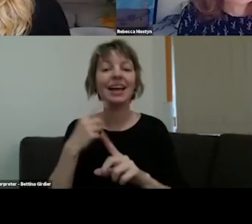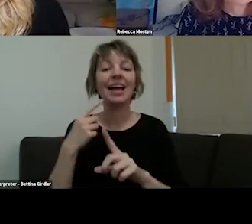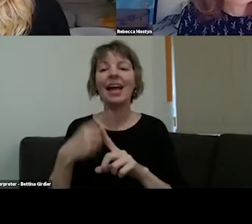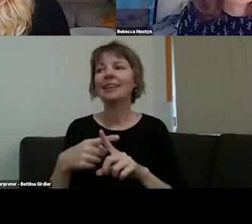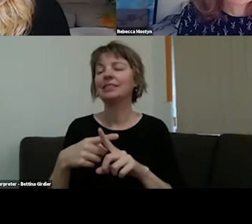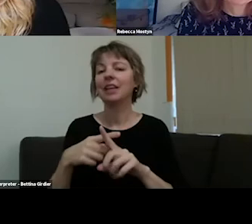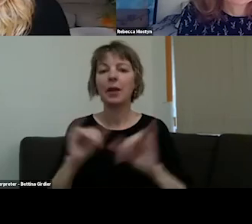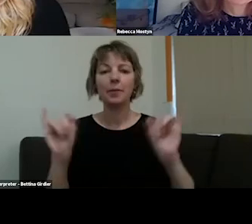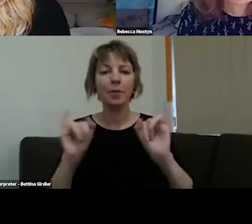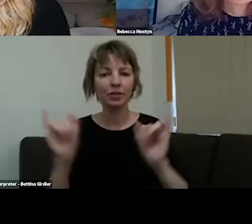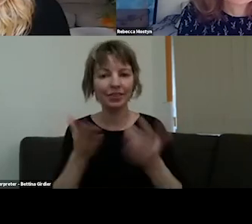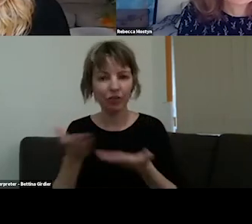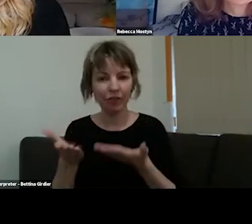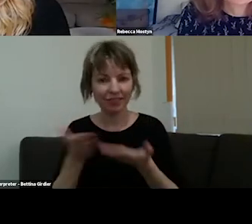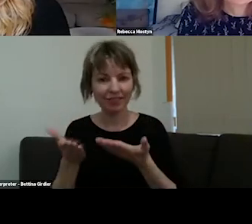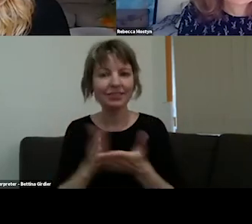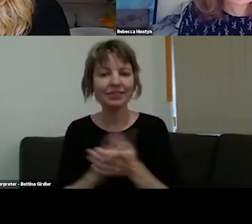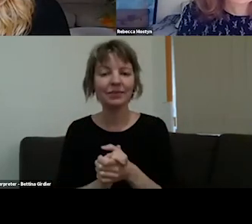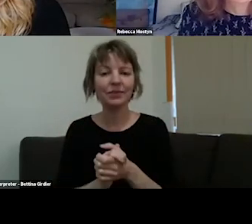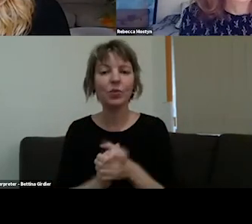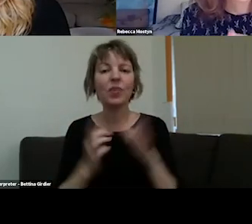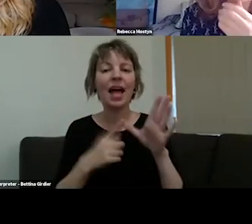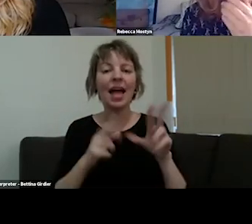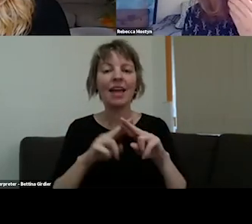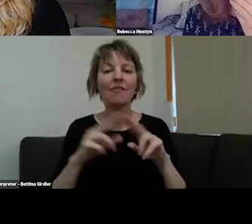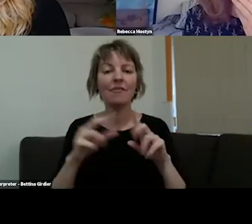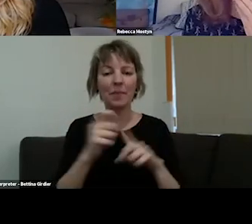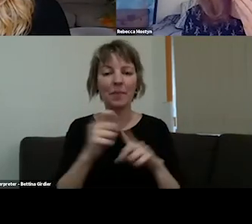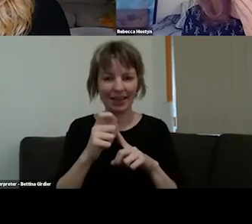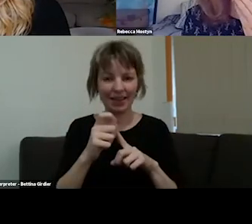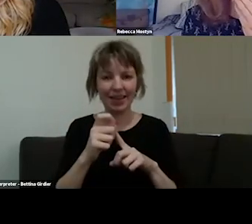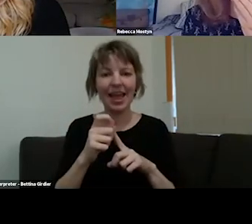obviously, with the AFP and Defence, there is a real stigma